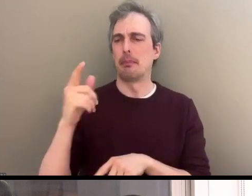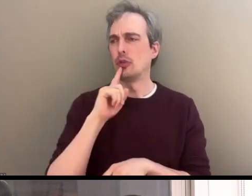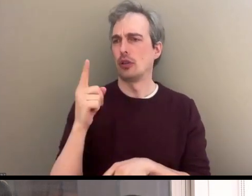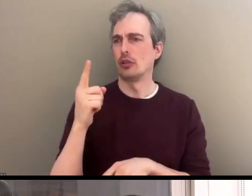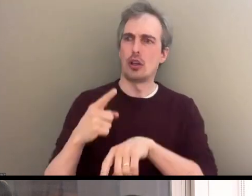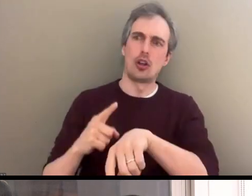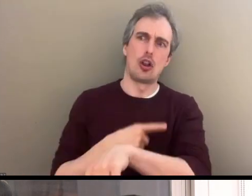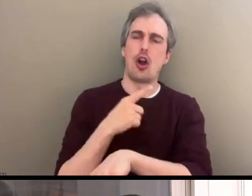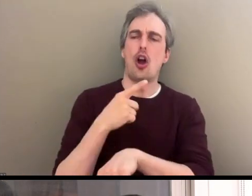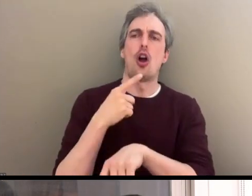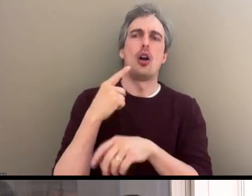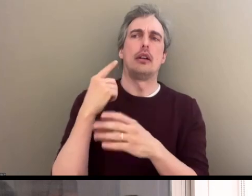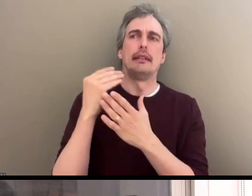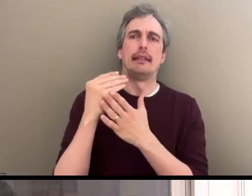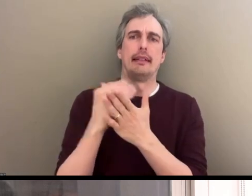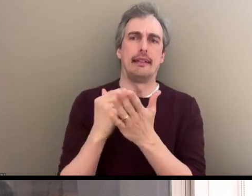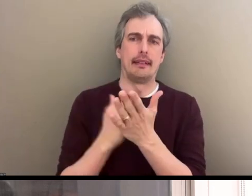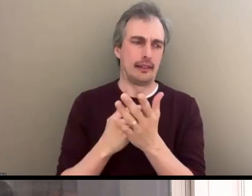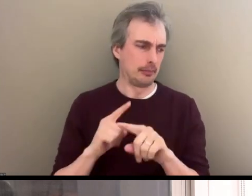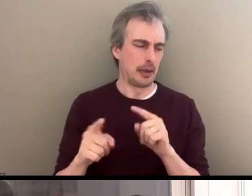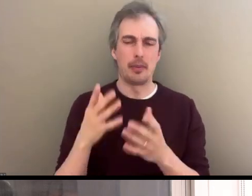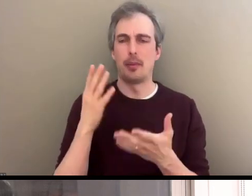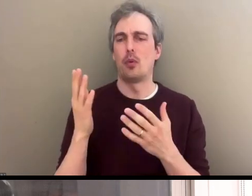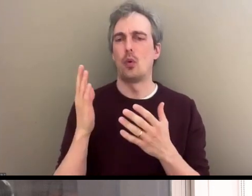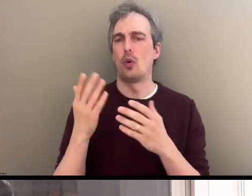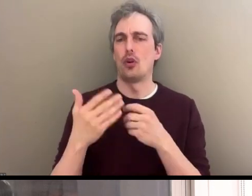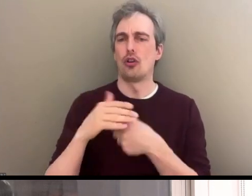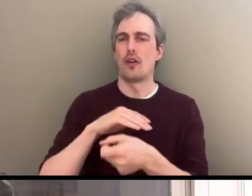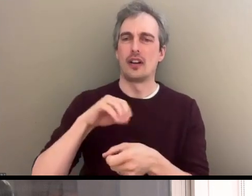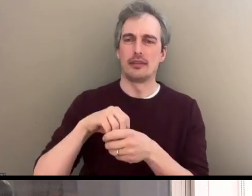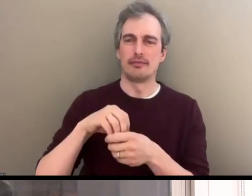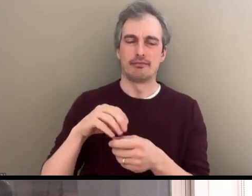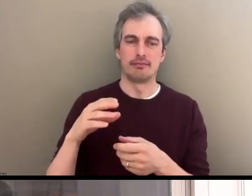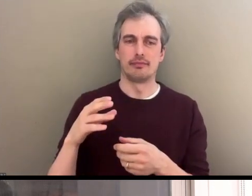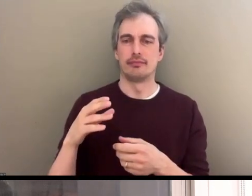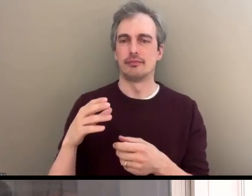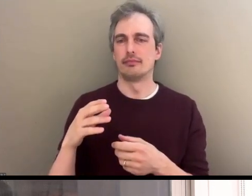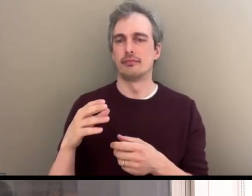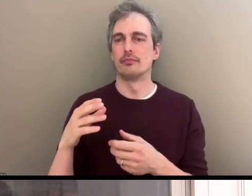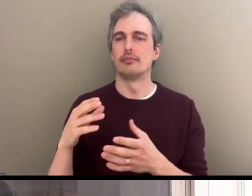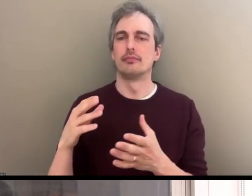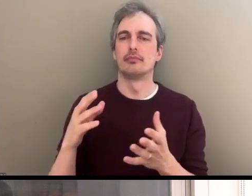probably be covered in Pro, but if there's anything, especially like, let's say maybe